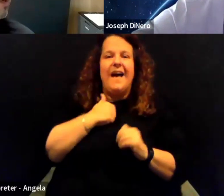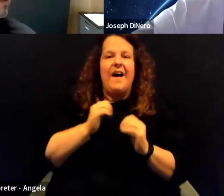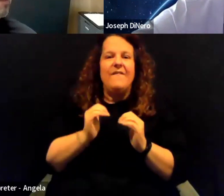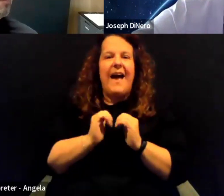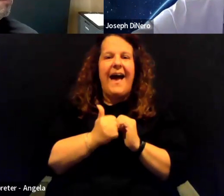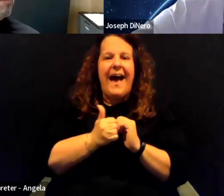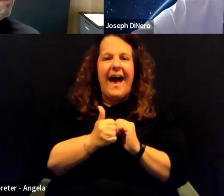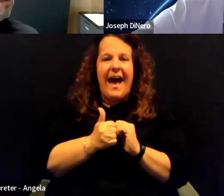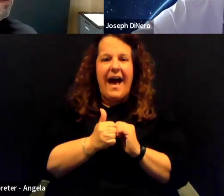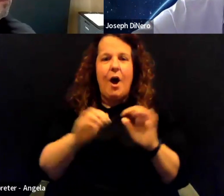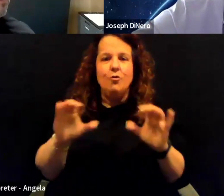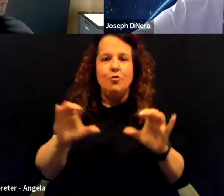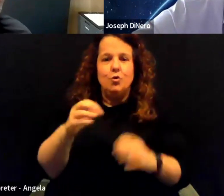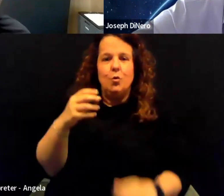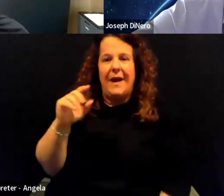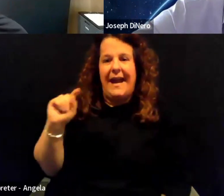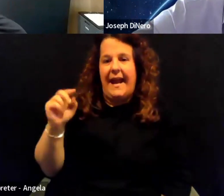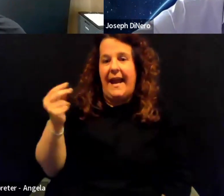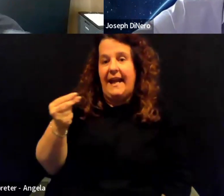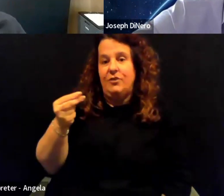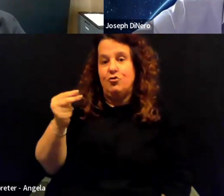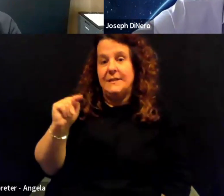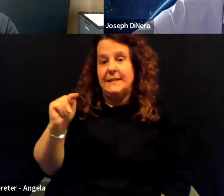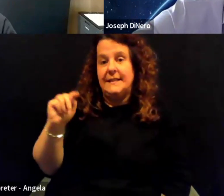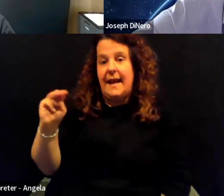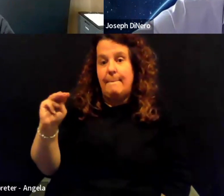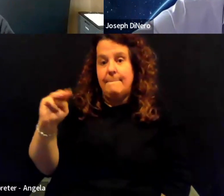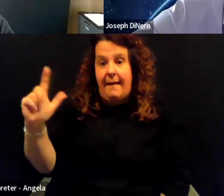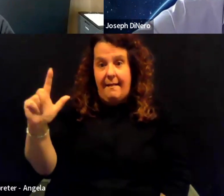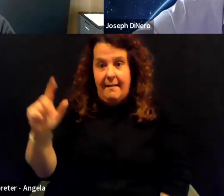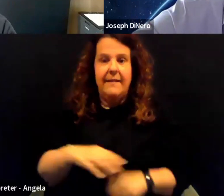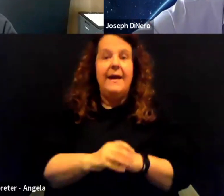HTML and, actually develop my own website.